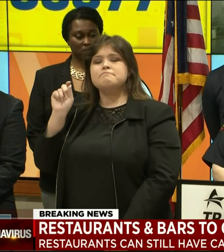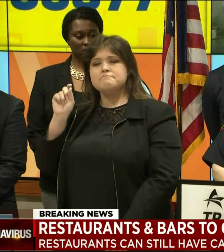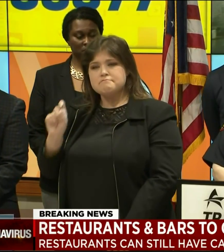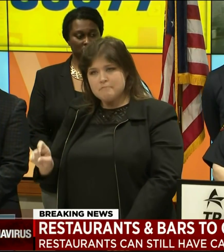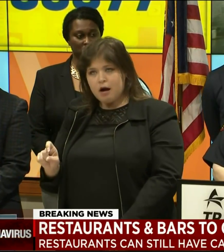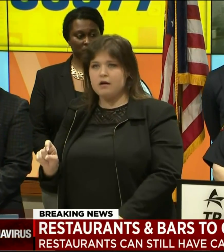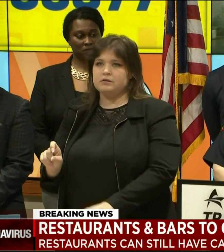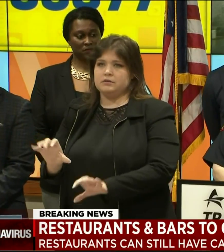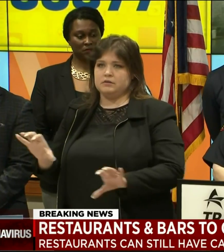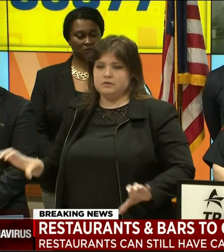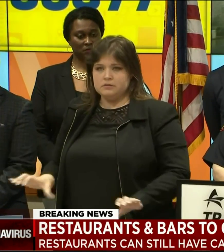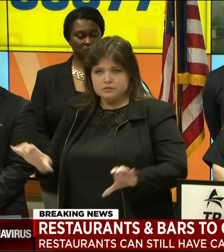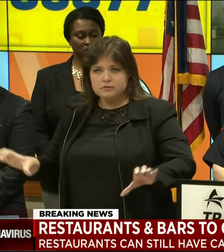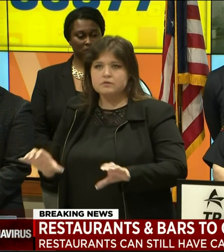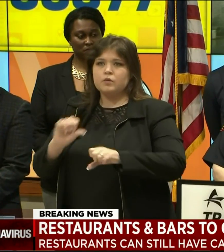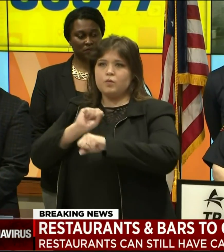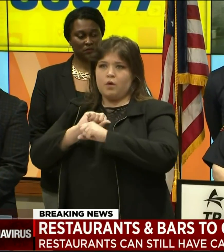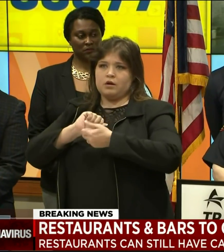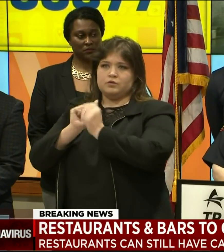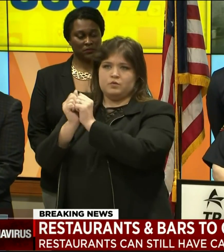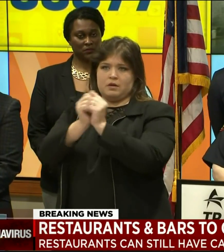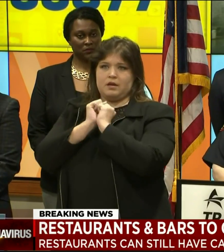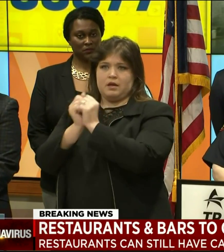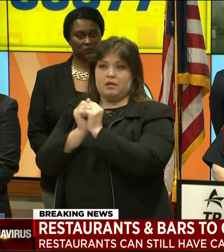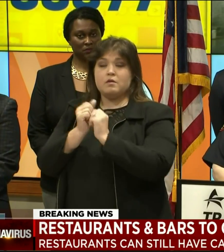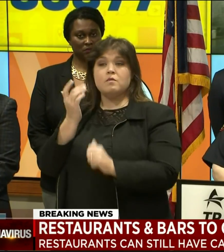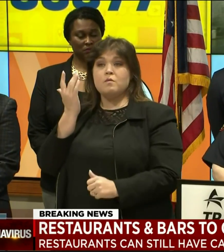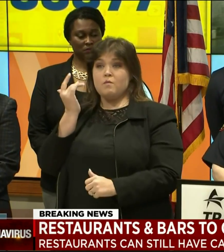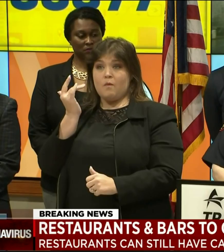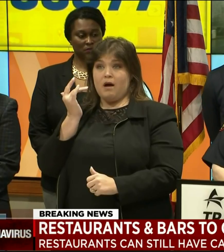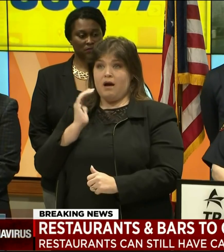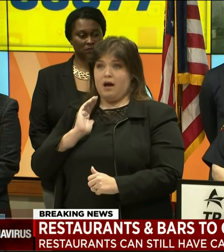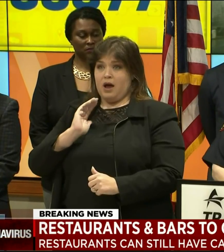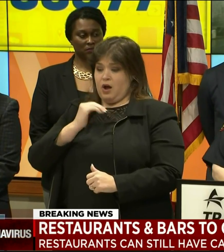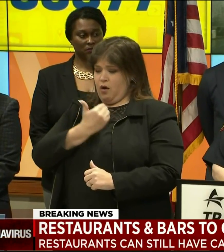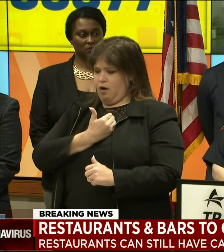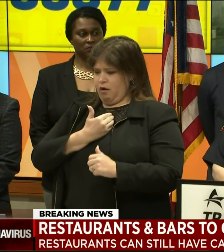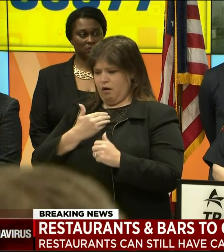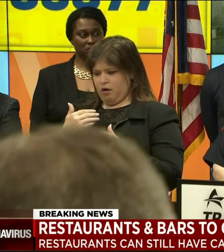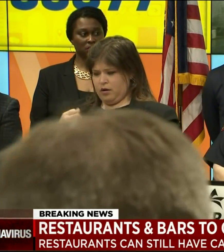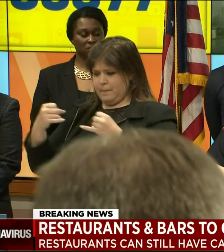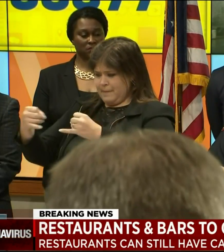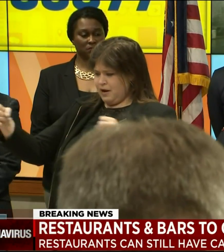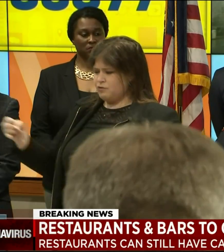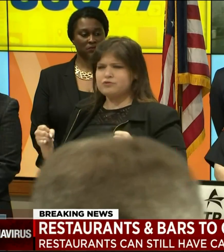TALENTTIES, HOUSTON, HARRIS COUNTY, AND THE SURROUNDING COUNTY, AND THE SURROUNDING REGION TO ACT IN CONCERT WITH REGION TO ACT IN CONCERT WITH ONE ANOTHER BECAUSE OUR